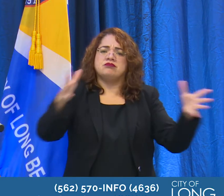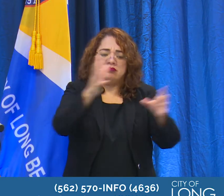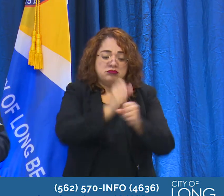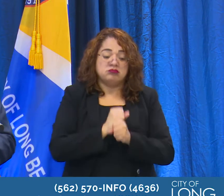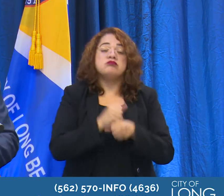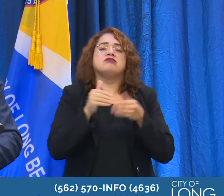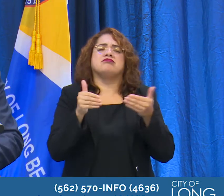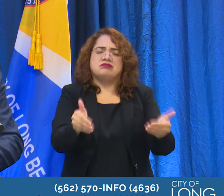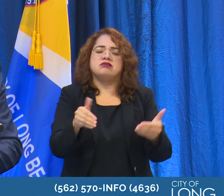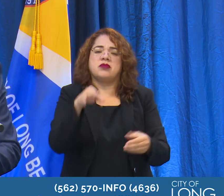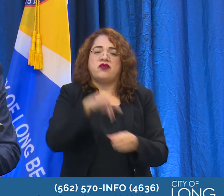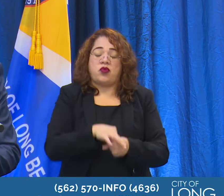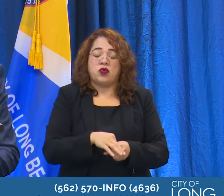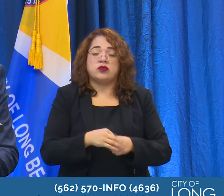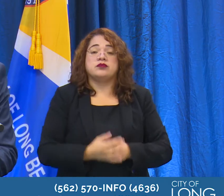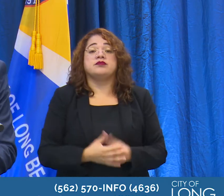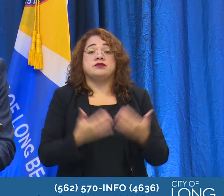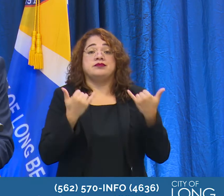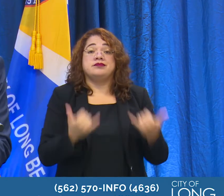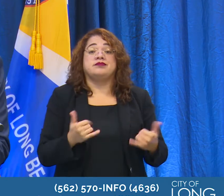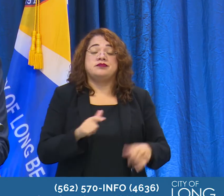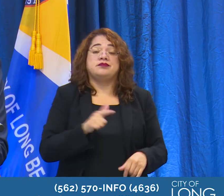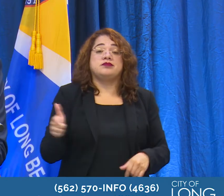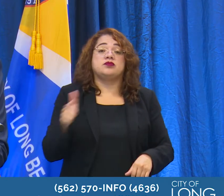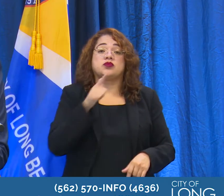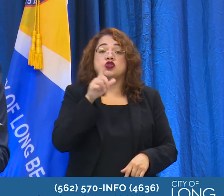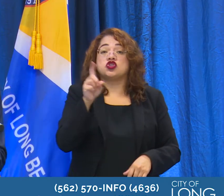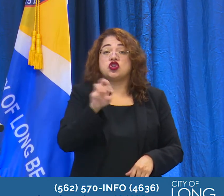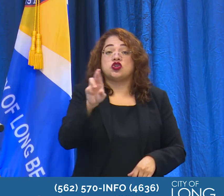to turn this over to Dr. Davis, who of course is leading our